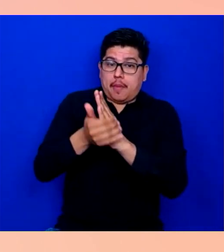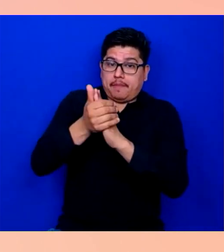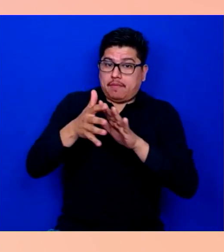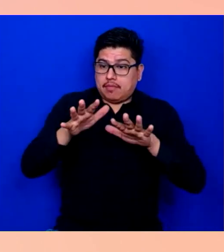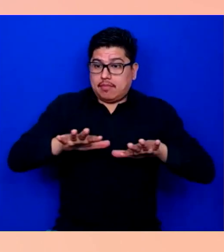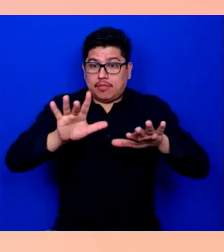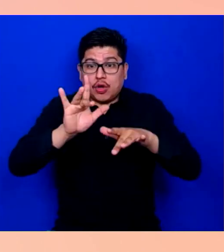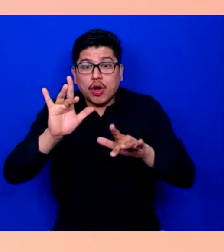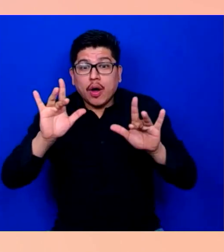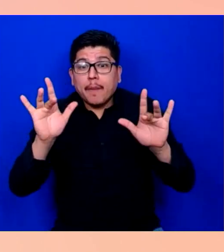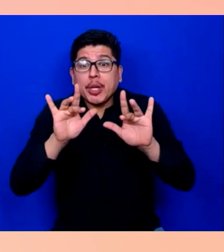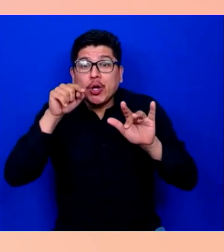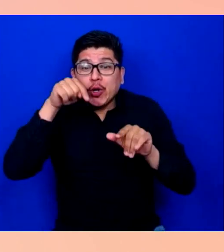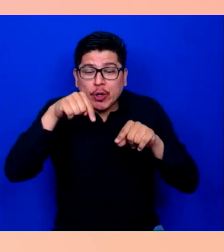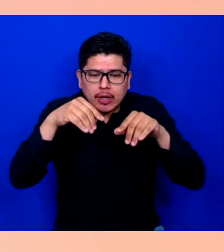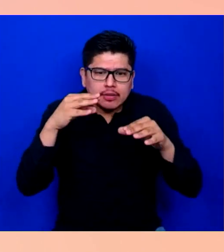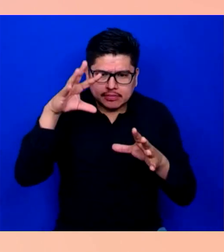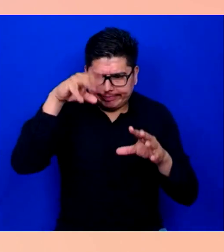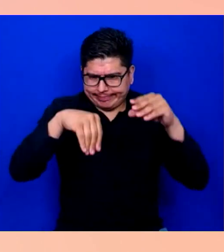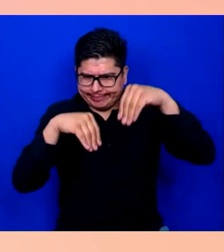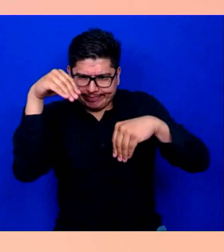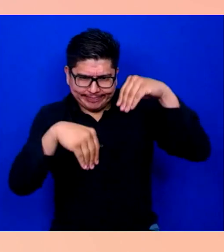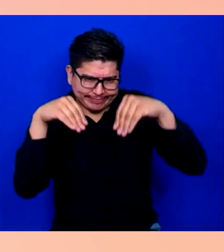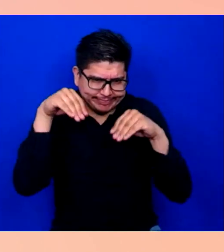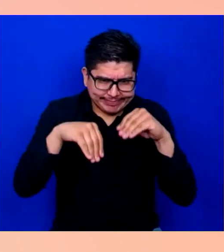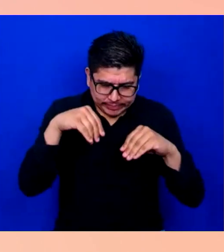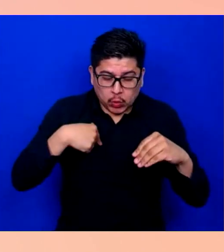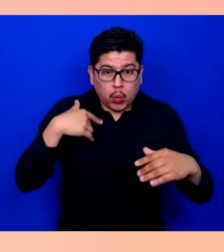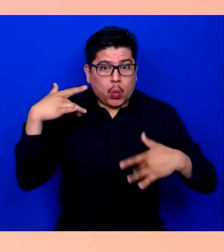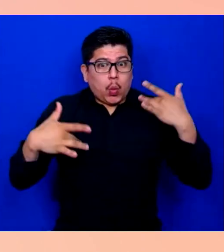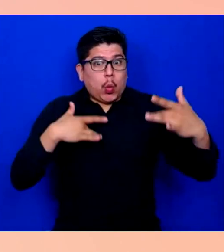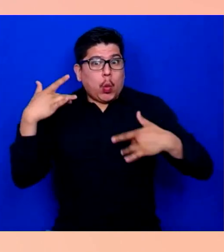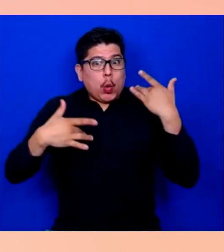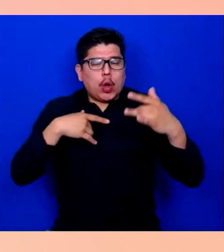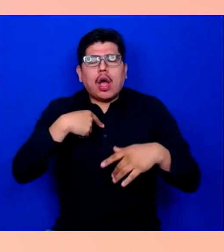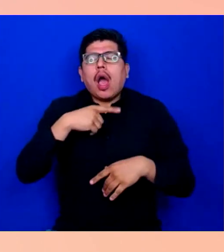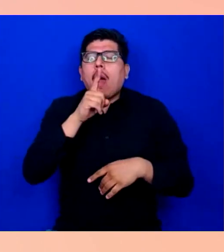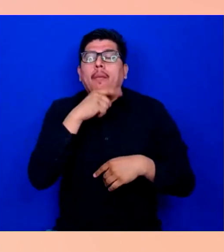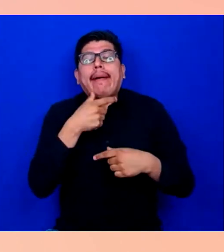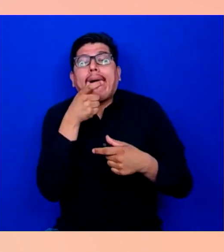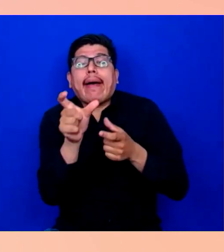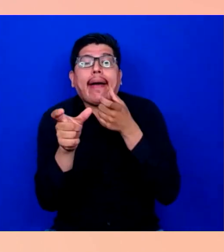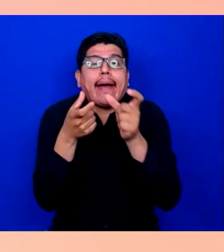I promise, it's not just buzzwords. I use a similar tool to what I'll be showing that I had to code